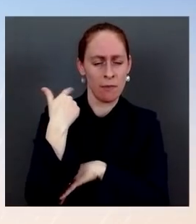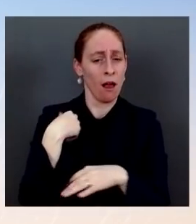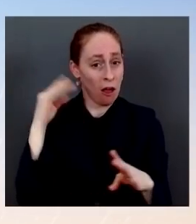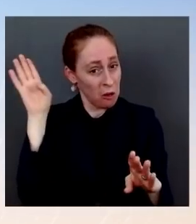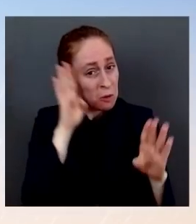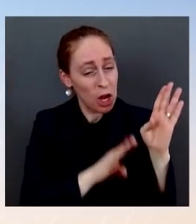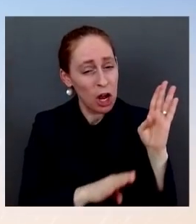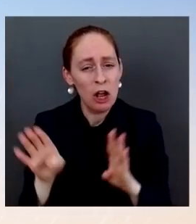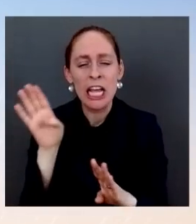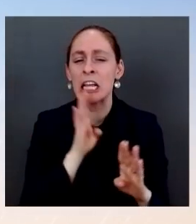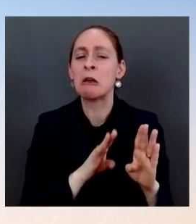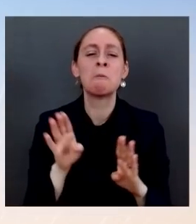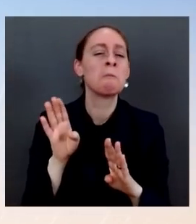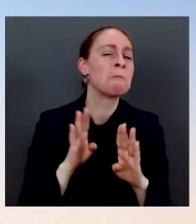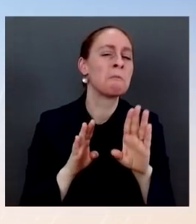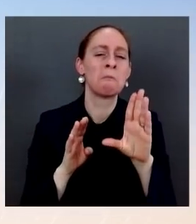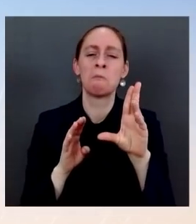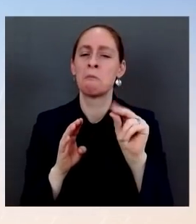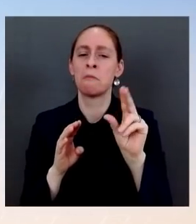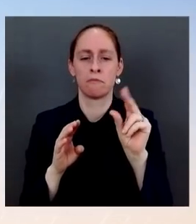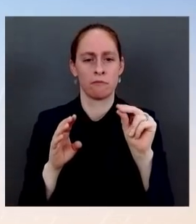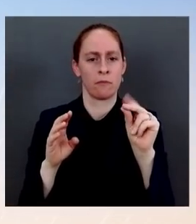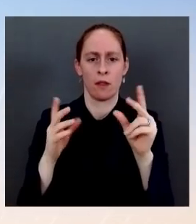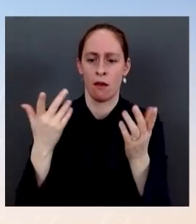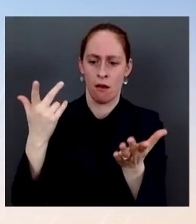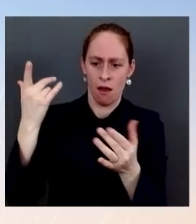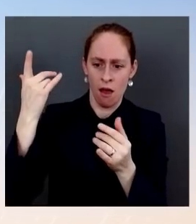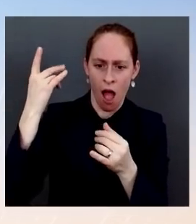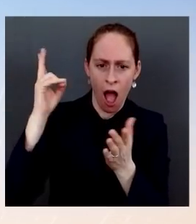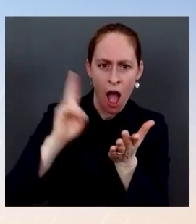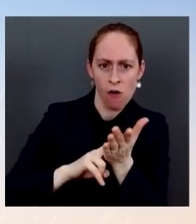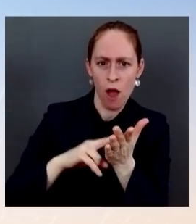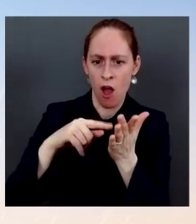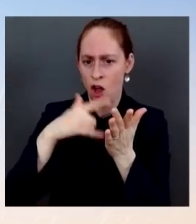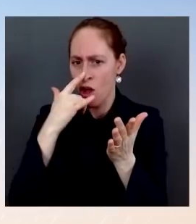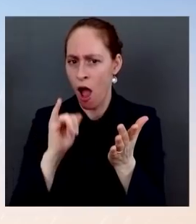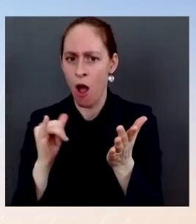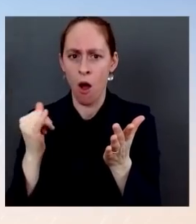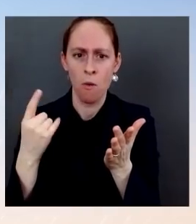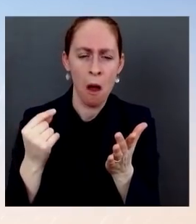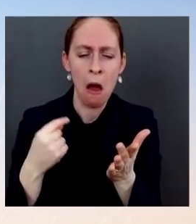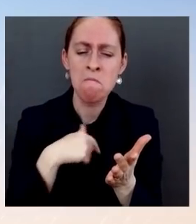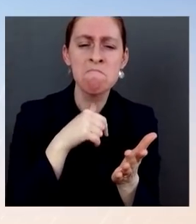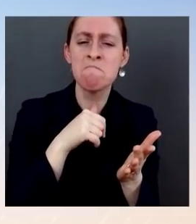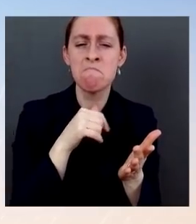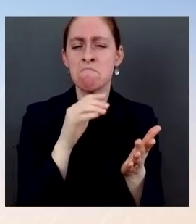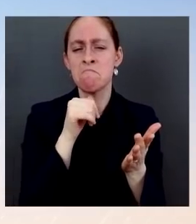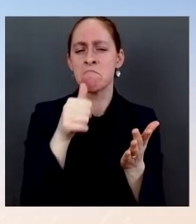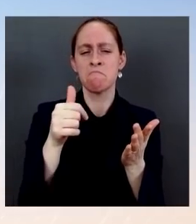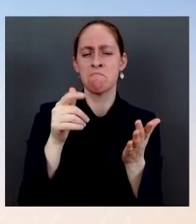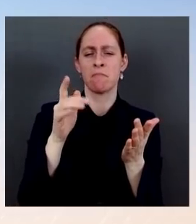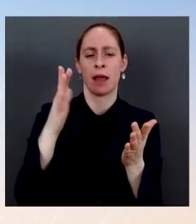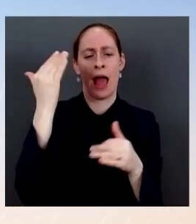about the process would -- to date -- because I know there's been a lot of questions about this -- is that when we saw a surge in demand, in Delta,